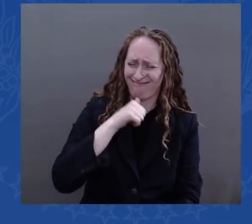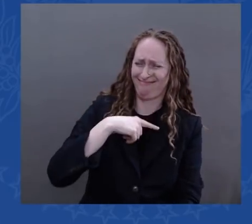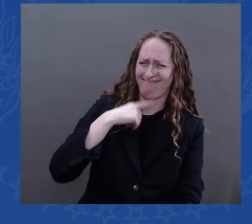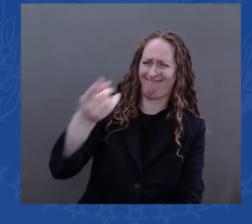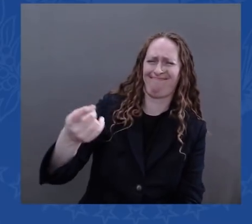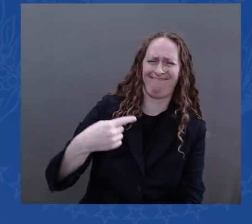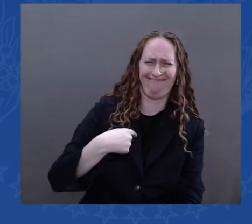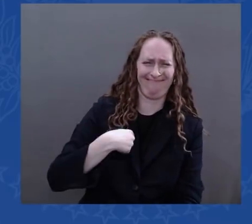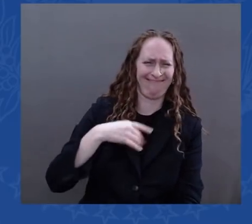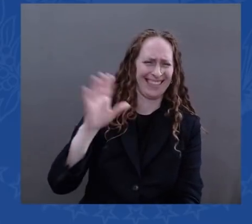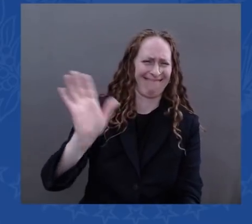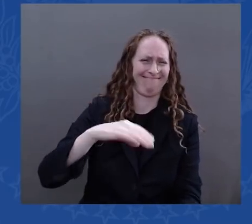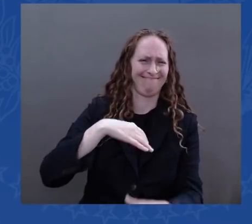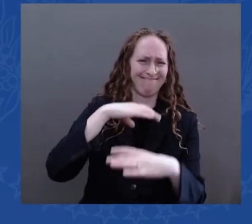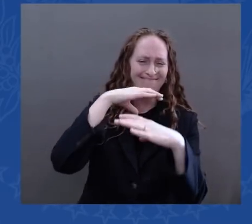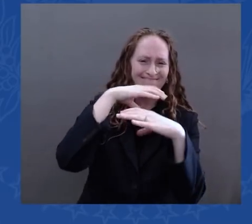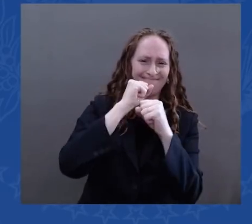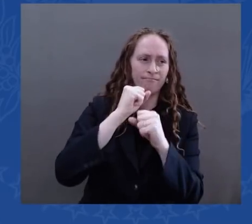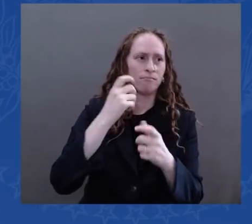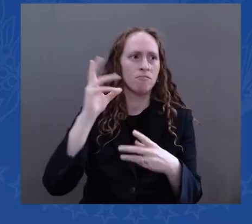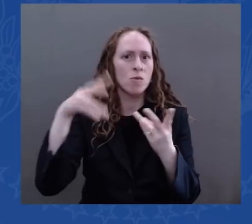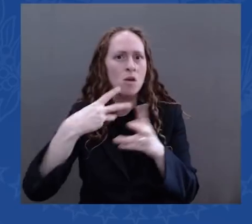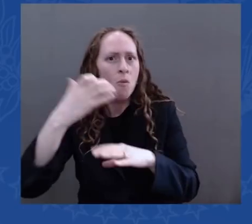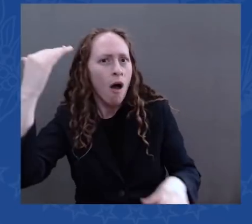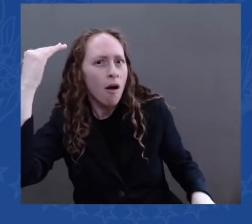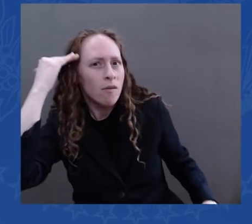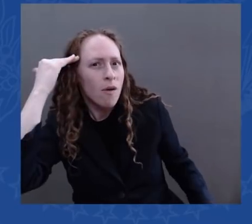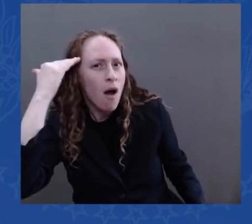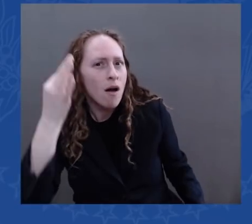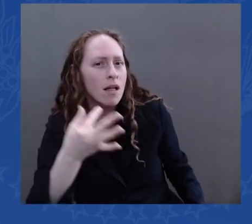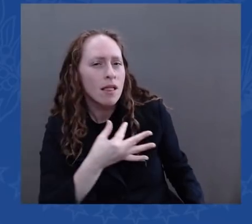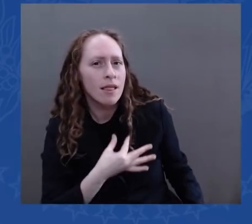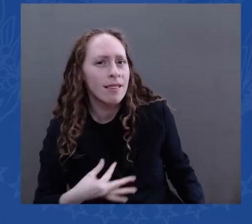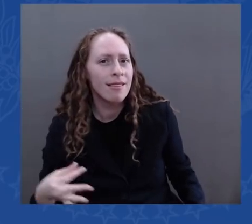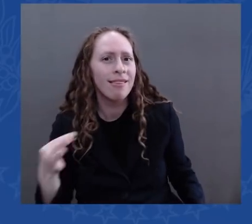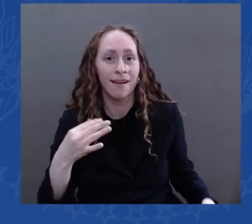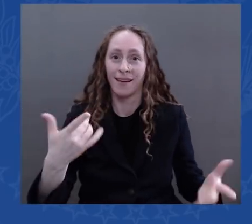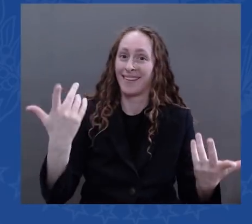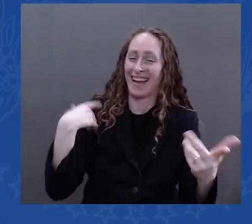The President: The world wants to know a lot of things. I'm not telling them what the response would be; then Russia knows the response.